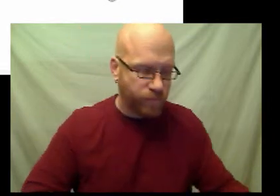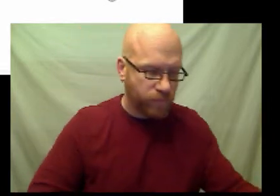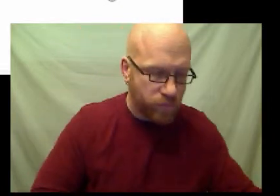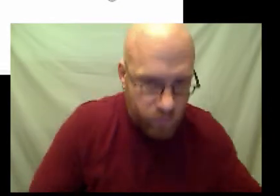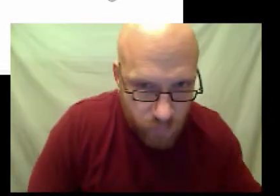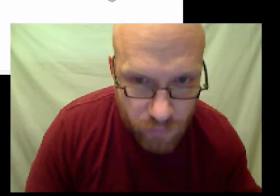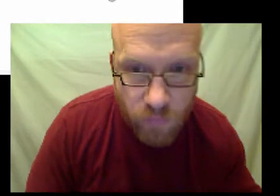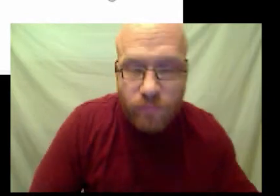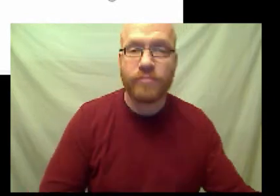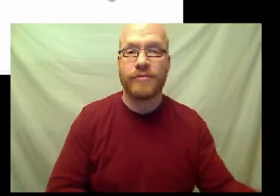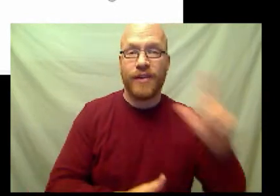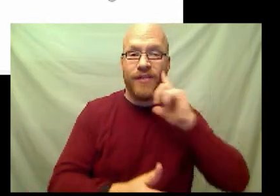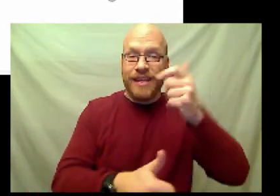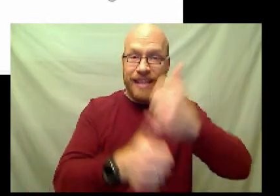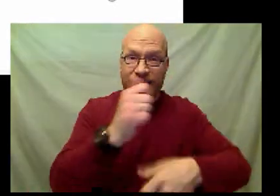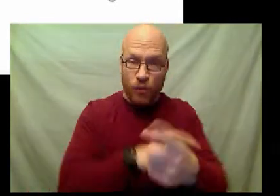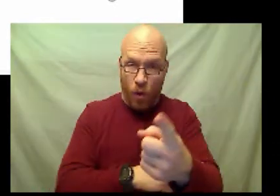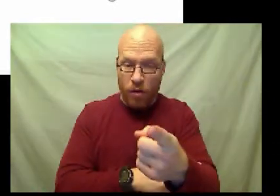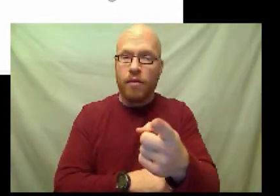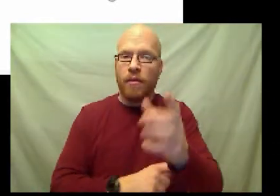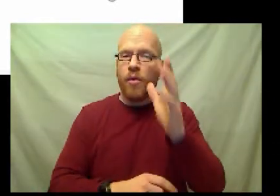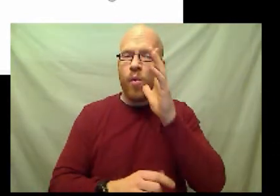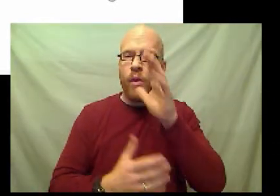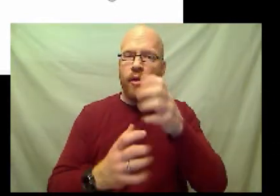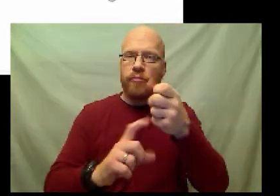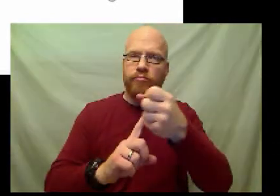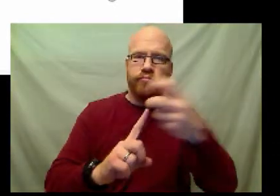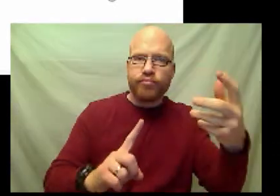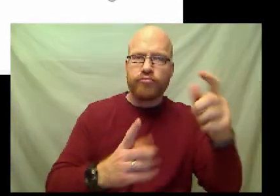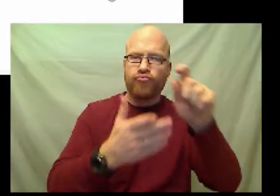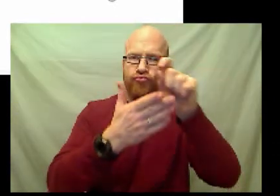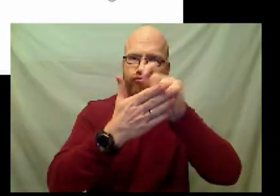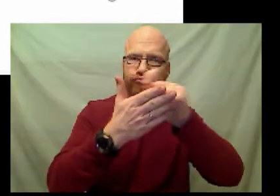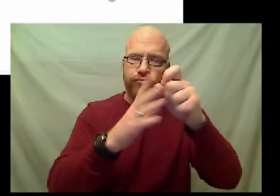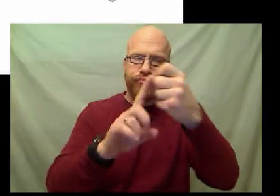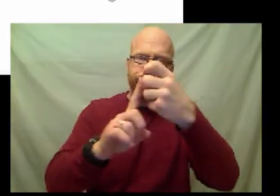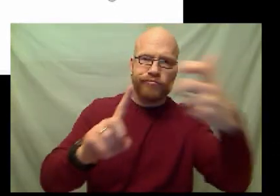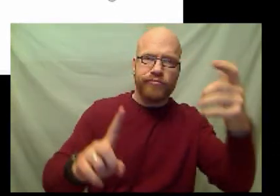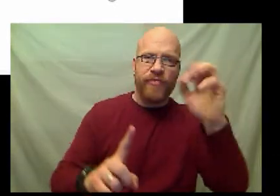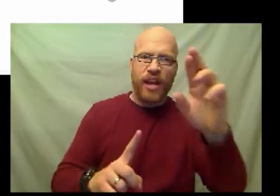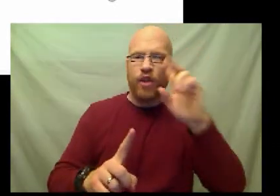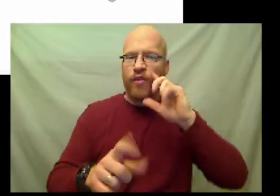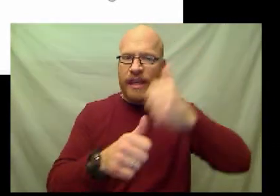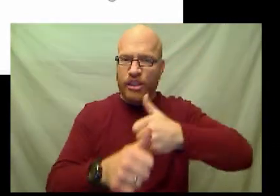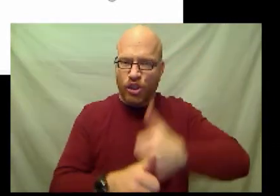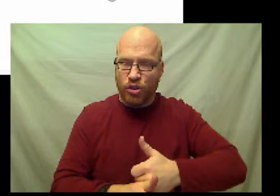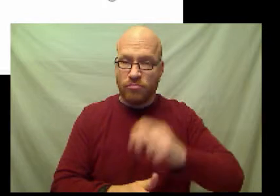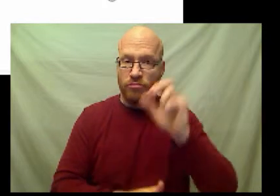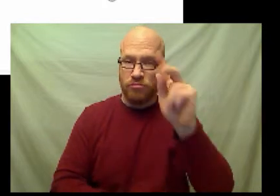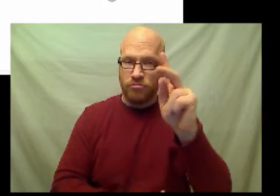Okay. Now for these we're going to write the factors out first for each term.